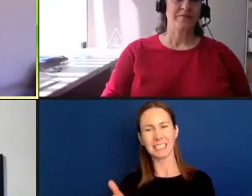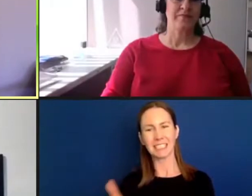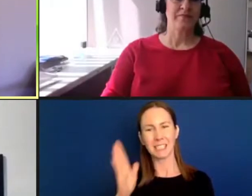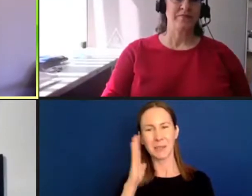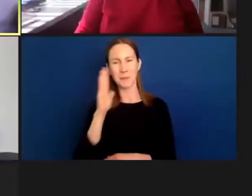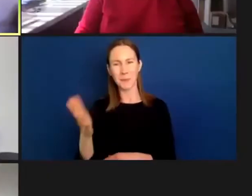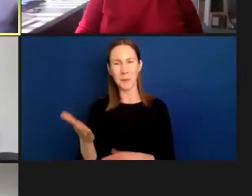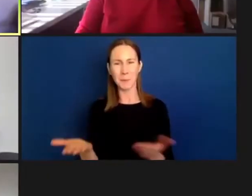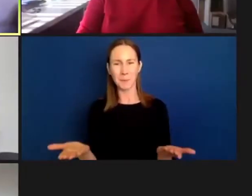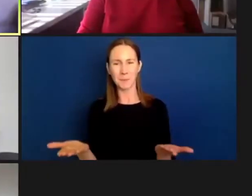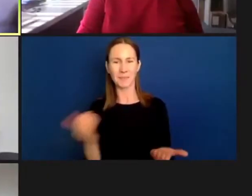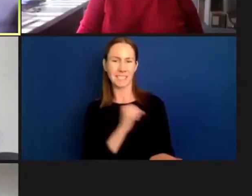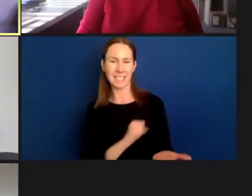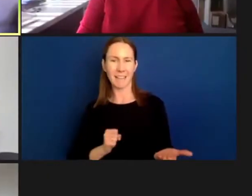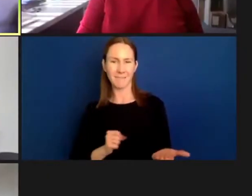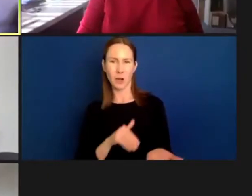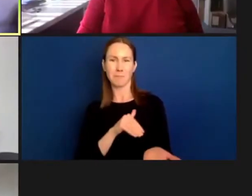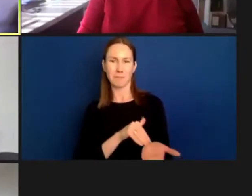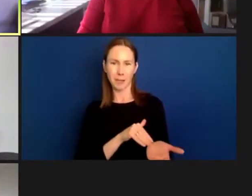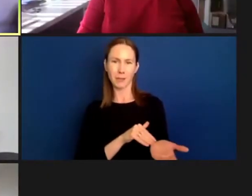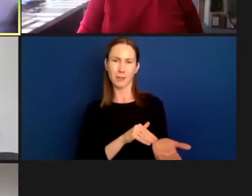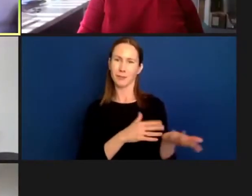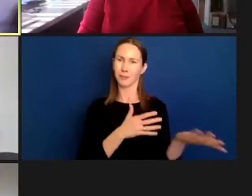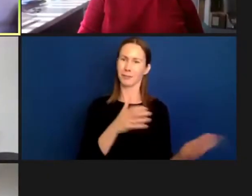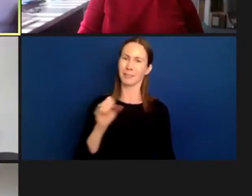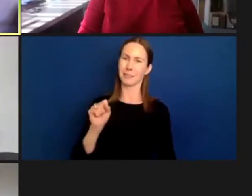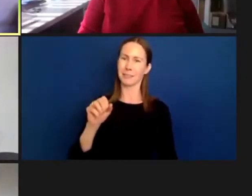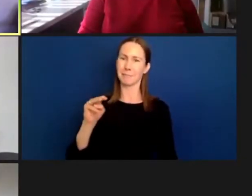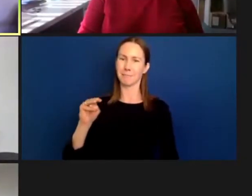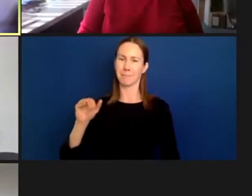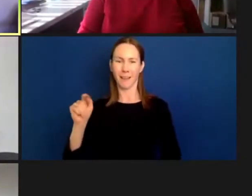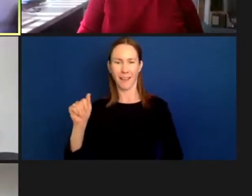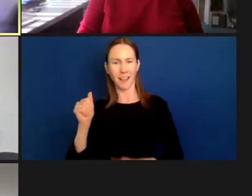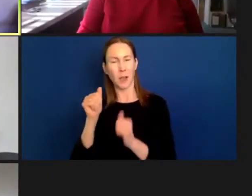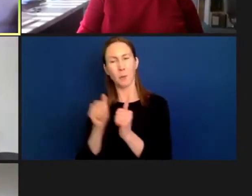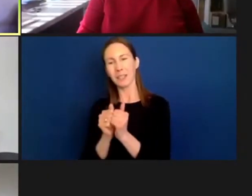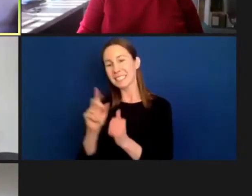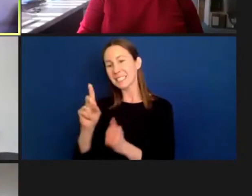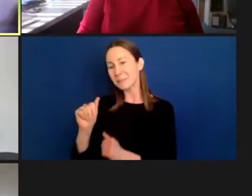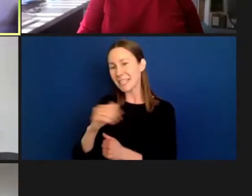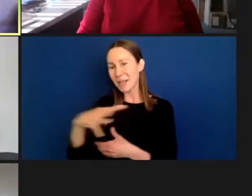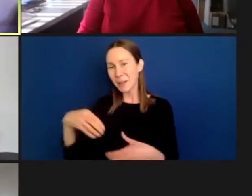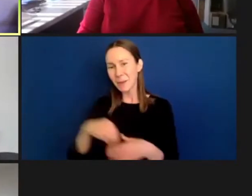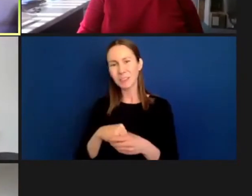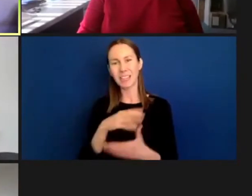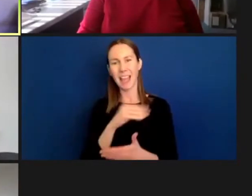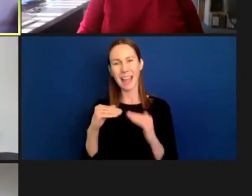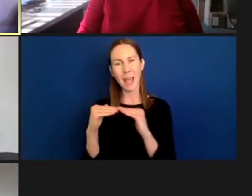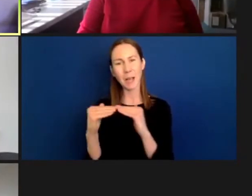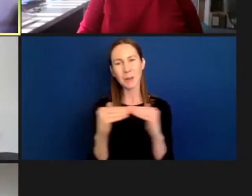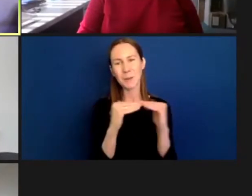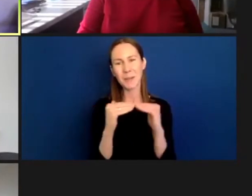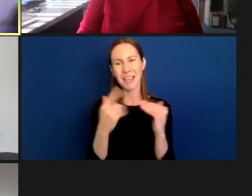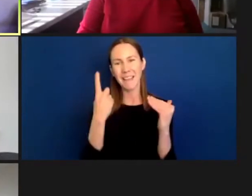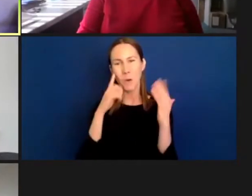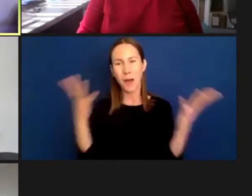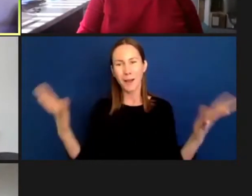Alliance for Disability Inclusion and Equity, for closing remarks. Thank you!